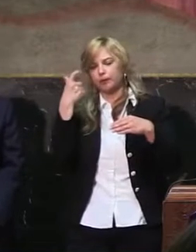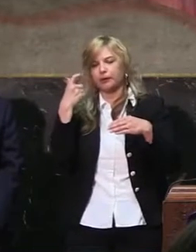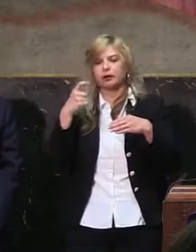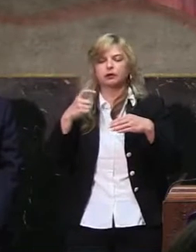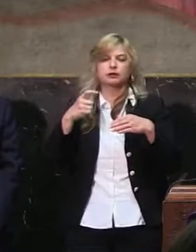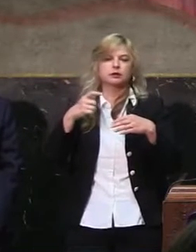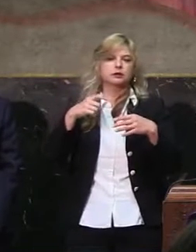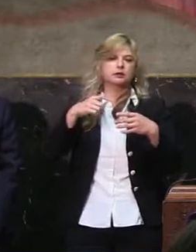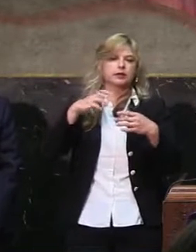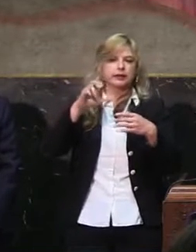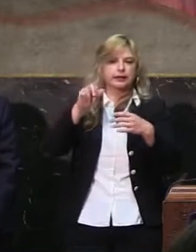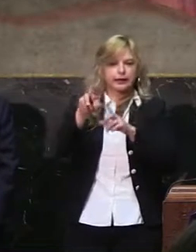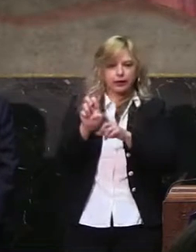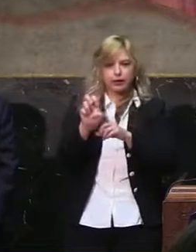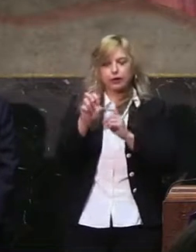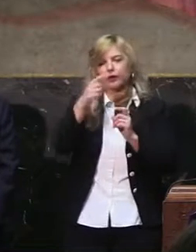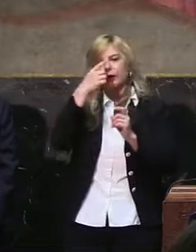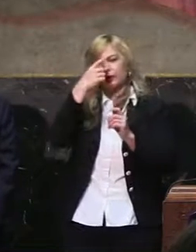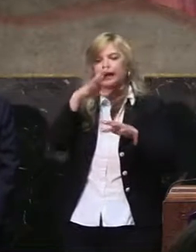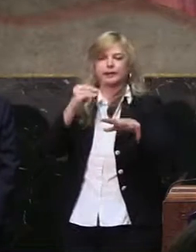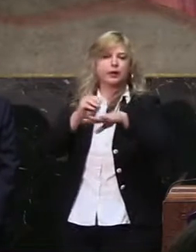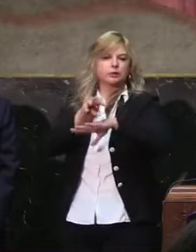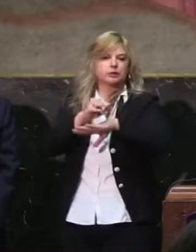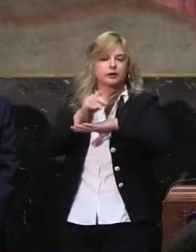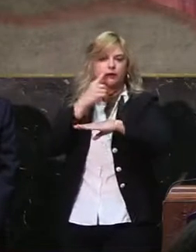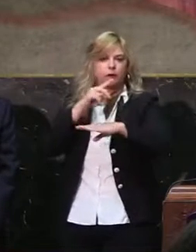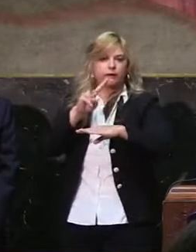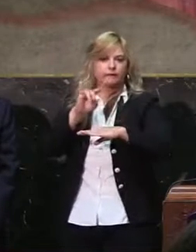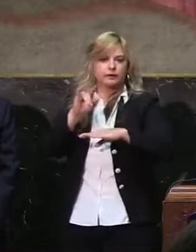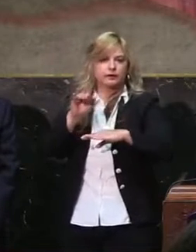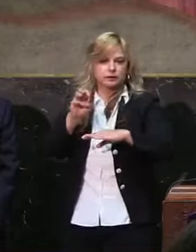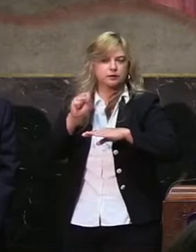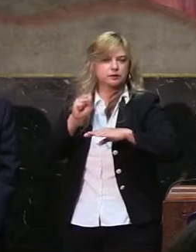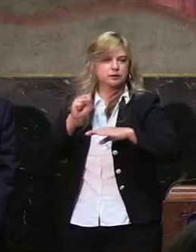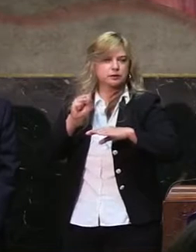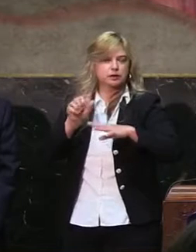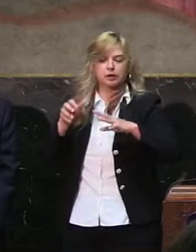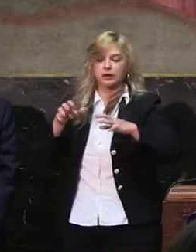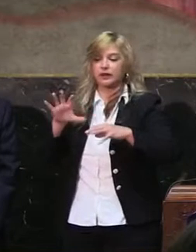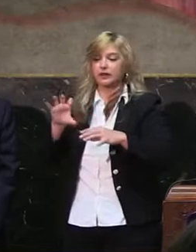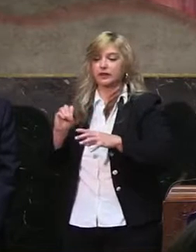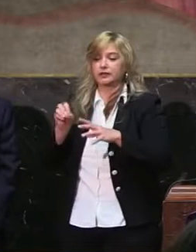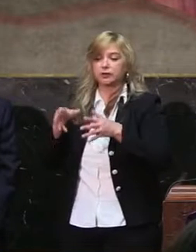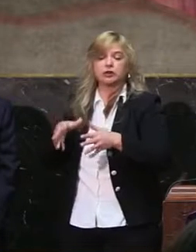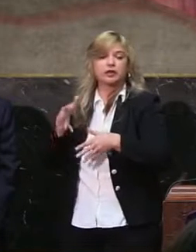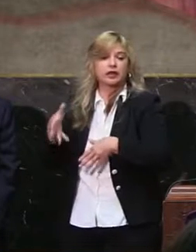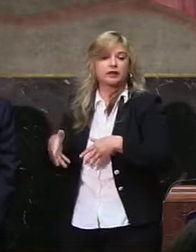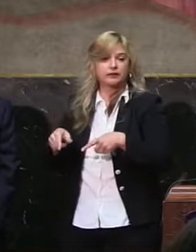for counseling for victims the remaining 50% also Department of